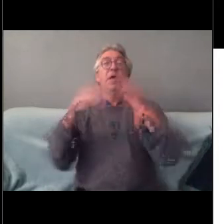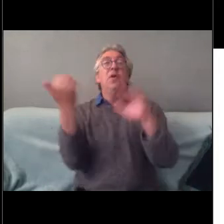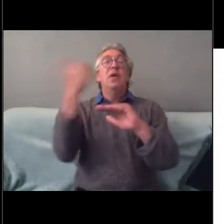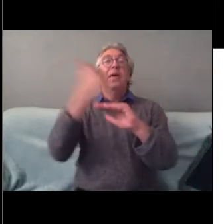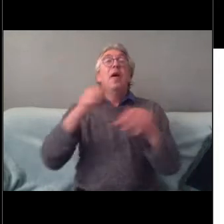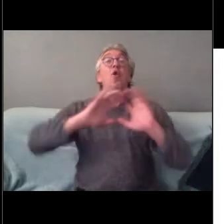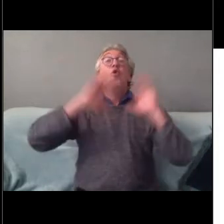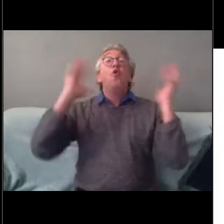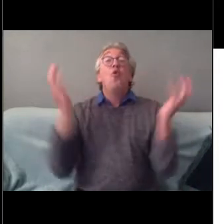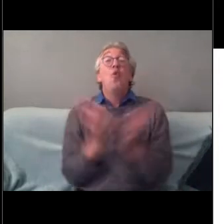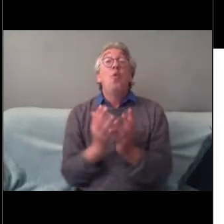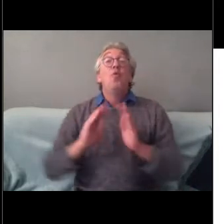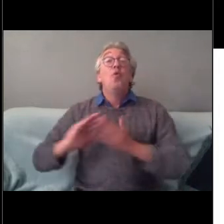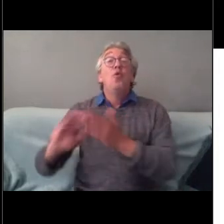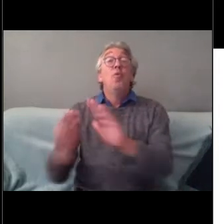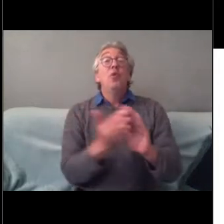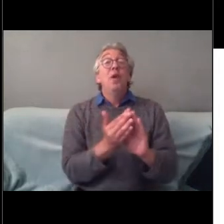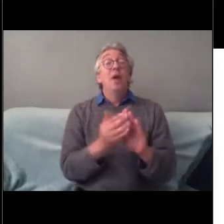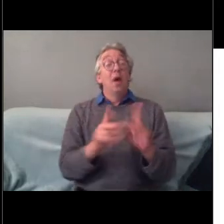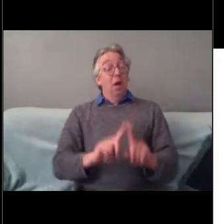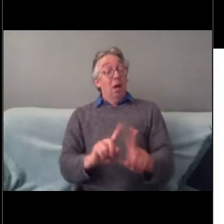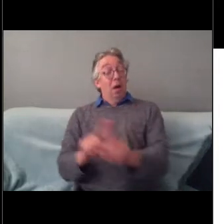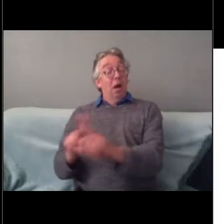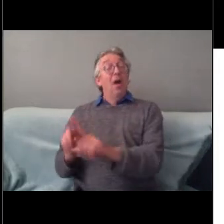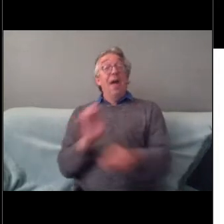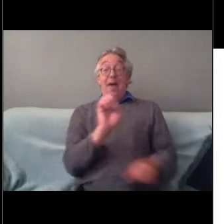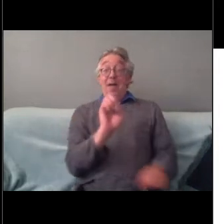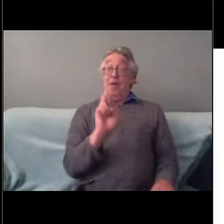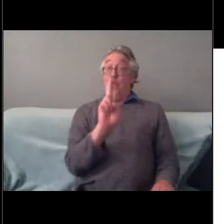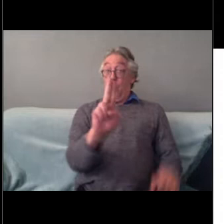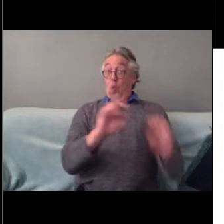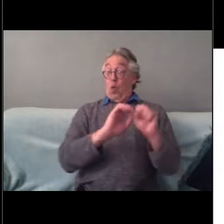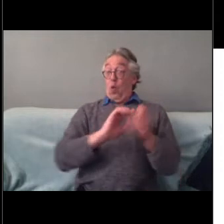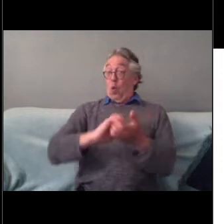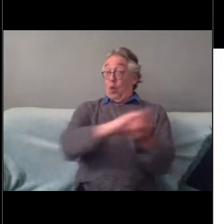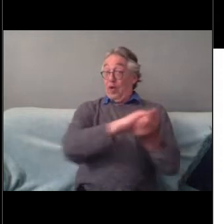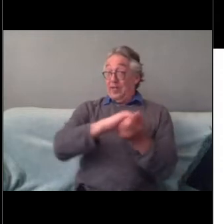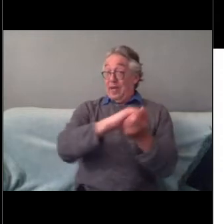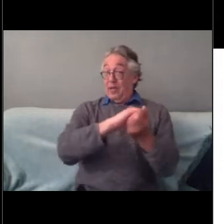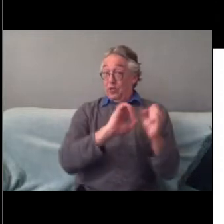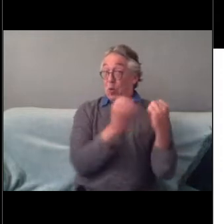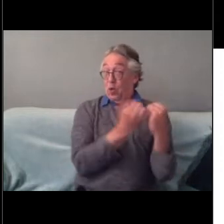which is made up of EU organization working towards disability inclusion